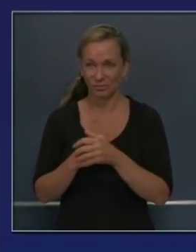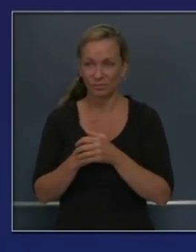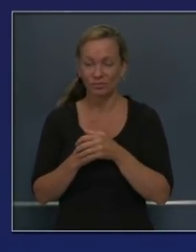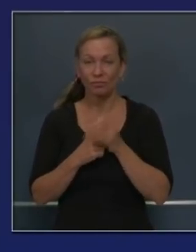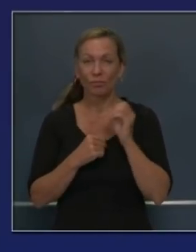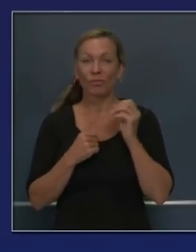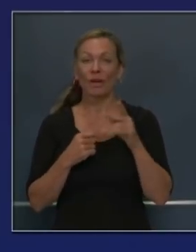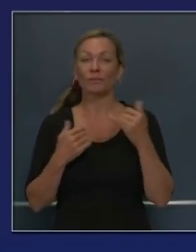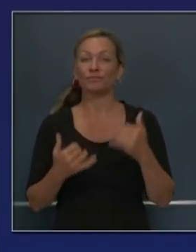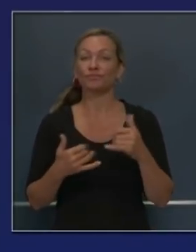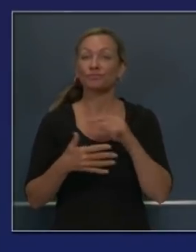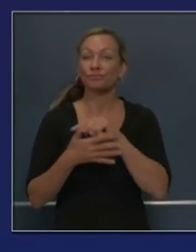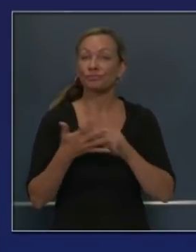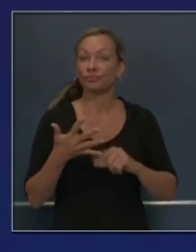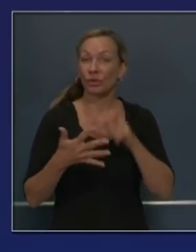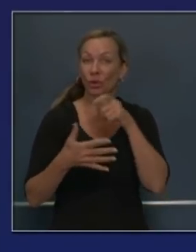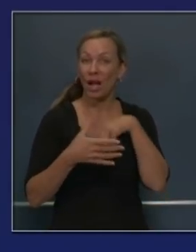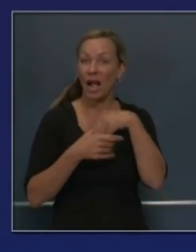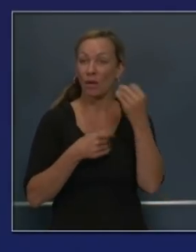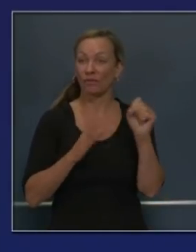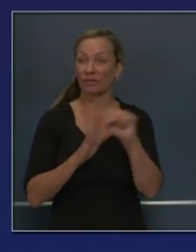DEPLOYED FROM THE SIX MAJOR MUTUAL AID REGIONS IN THE STATE OF CALIFORNIA.